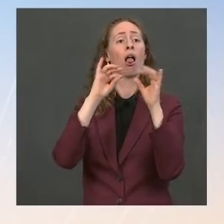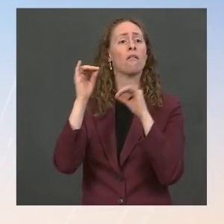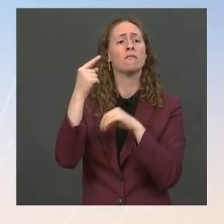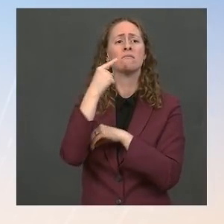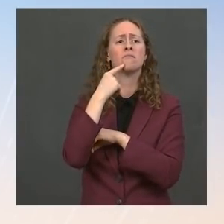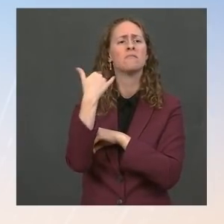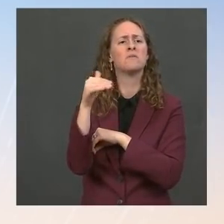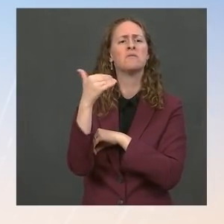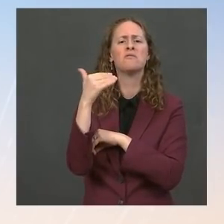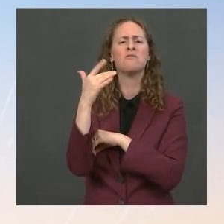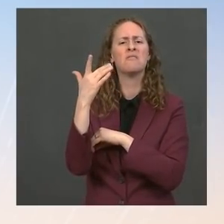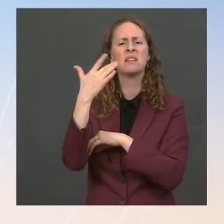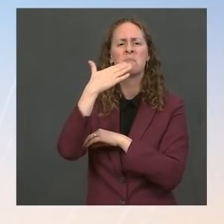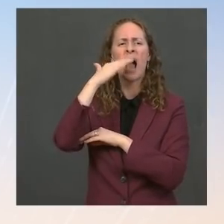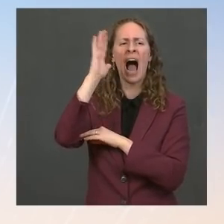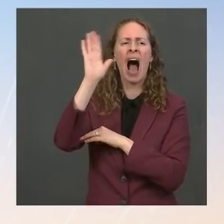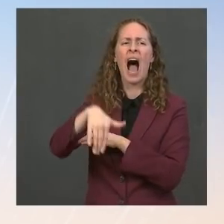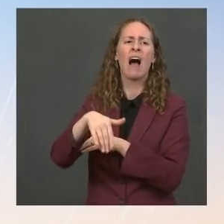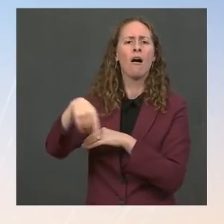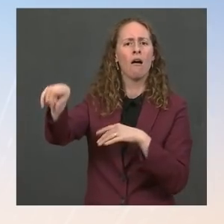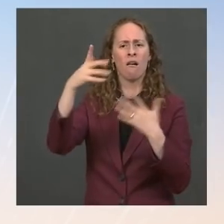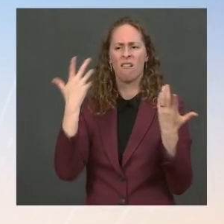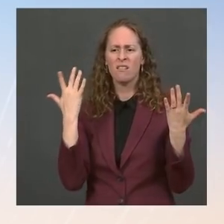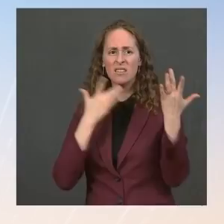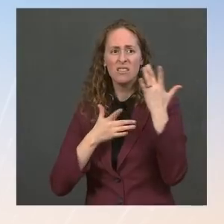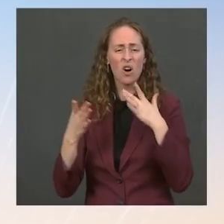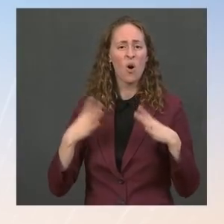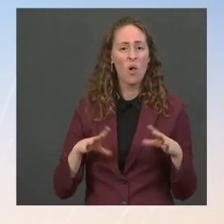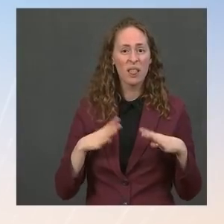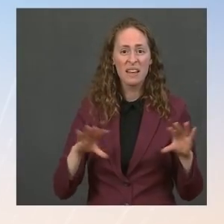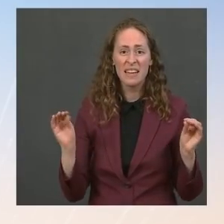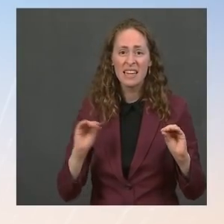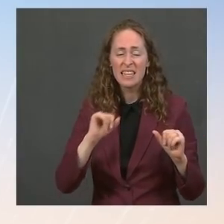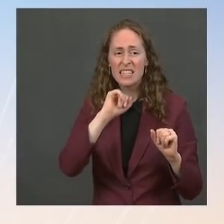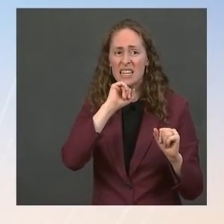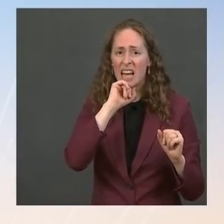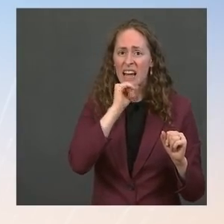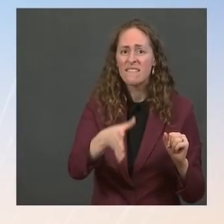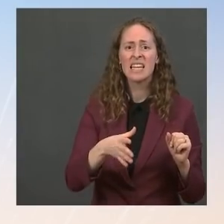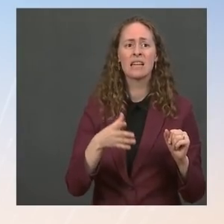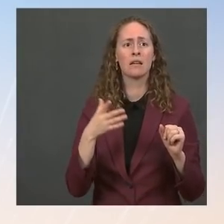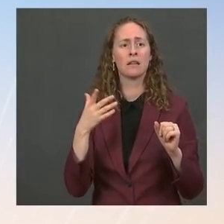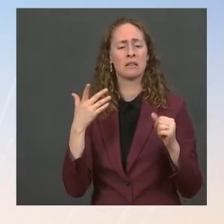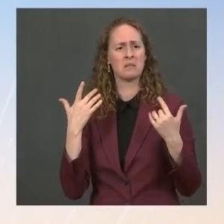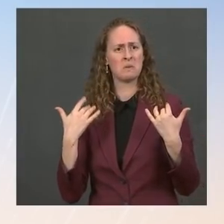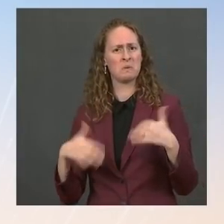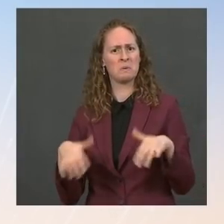on their deportation or their deportation status. And we had one guy say to us, "It was like being in jail, no food, nothing."